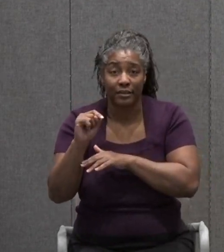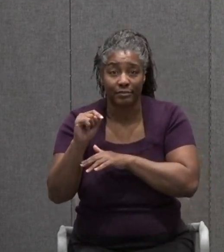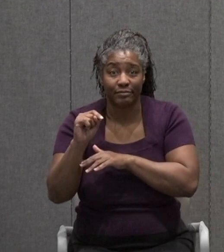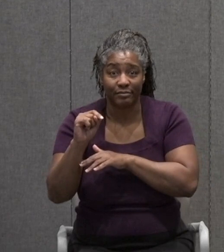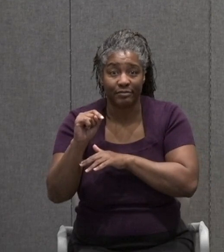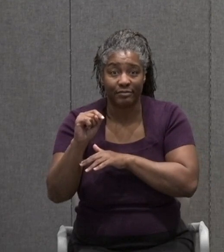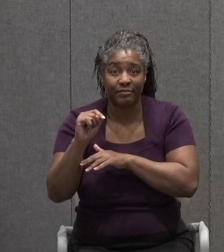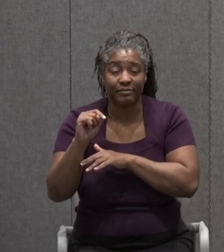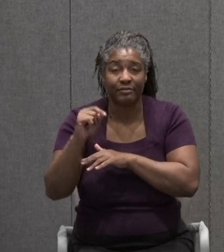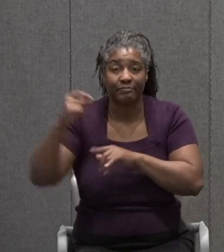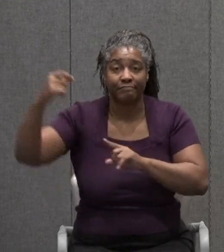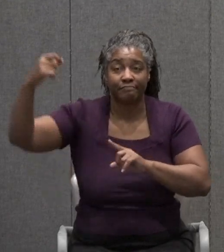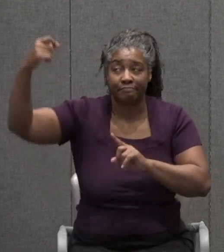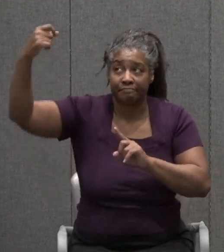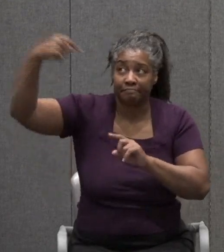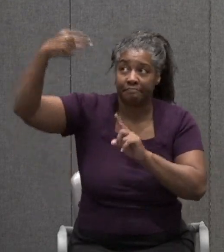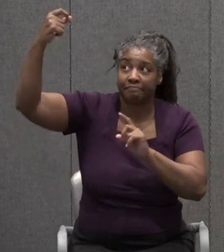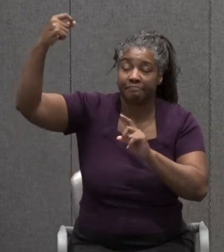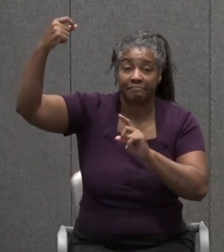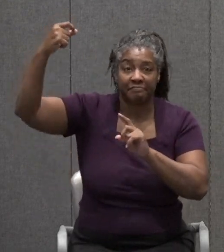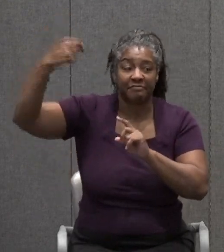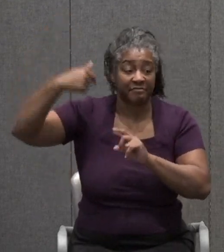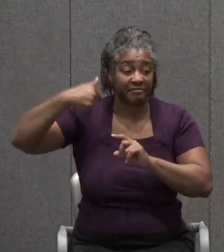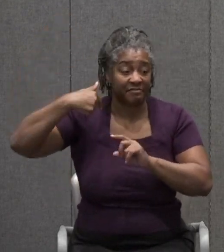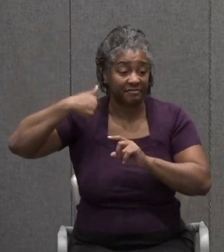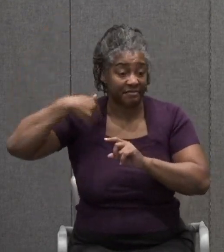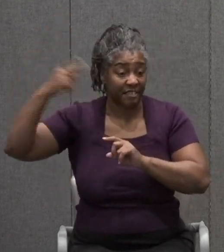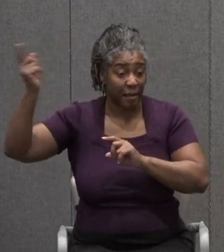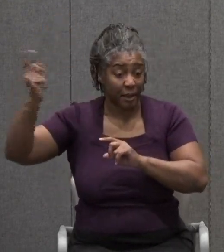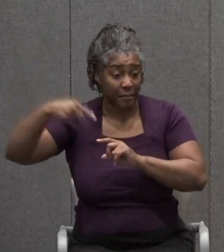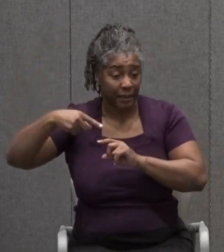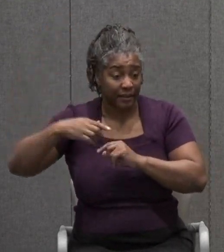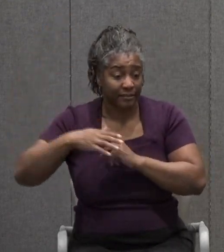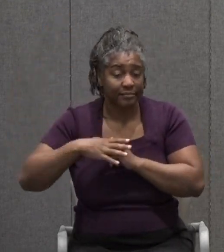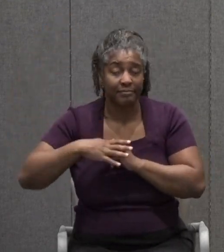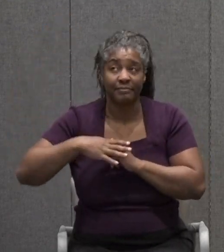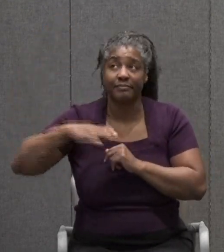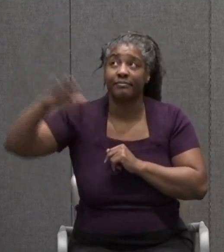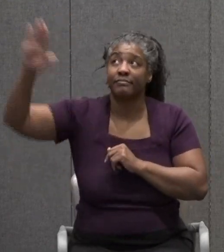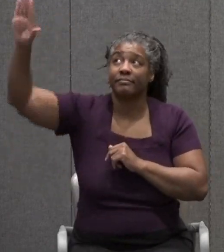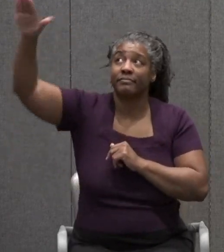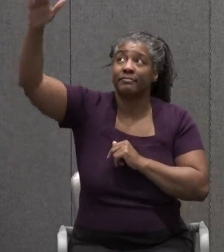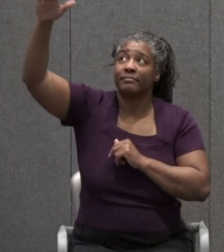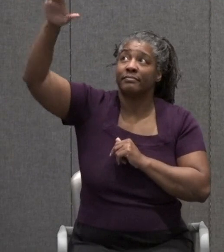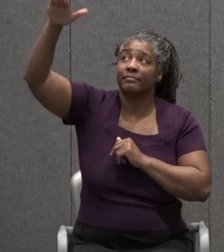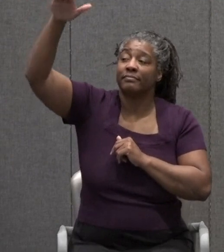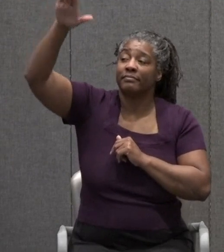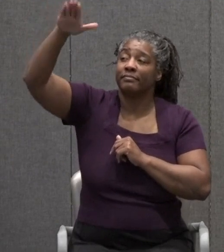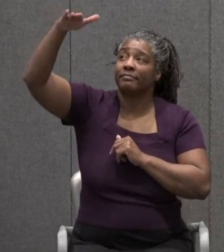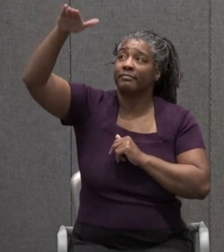So it's getting ready to arrive. And oh, you're so excited that you've been able to have such